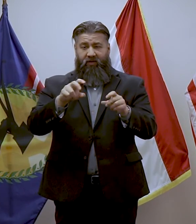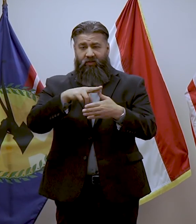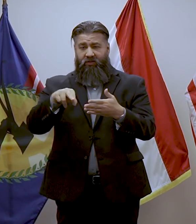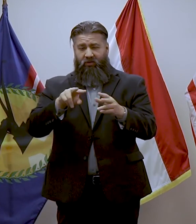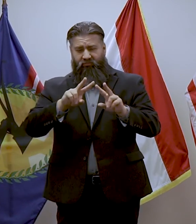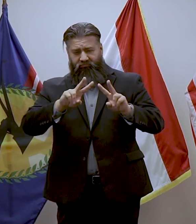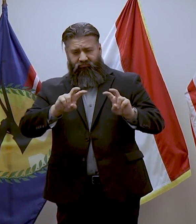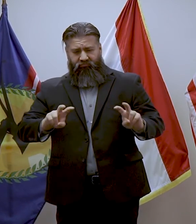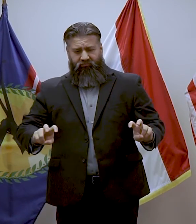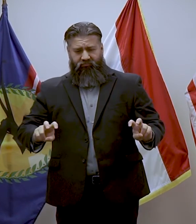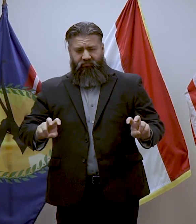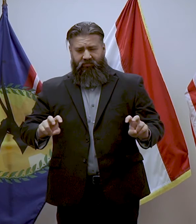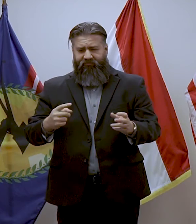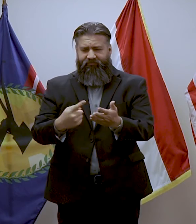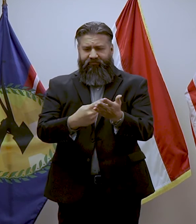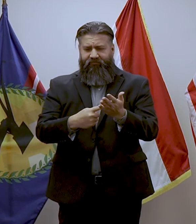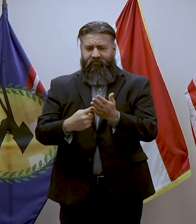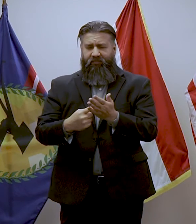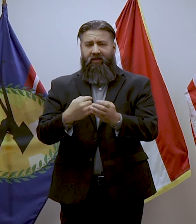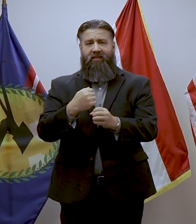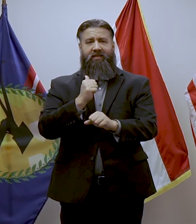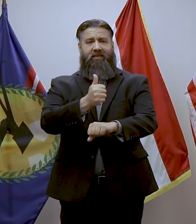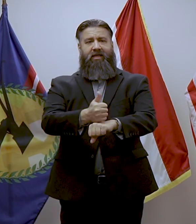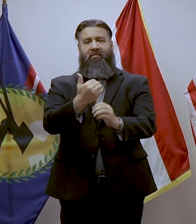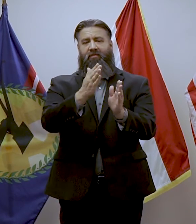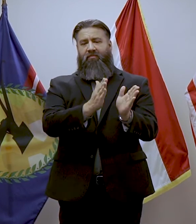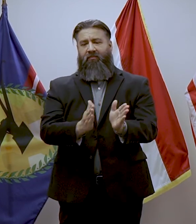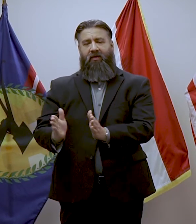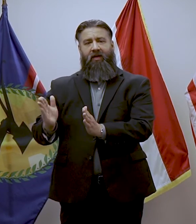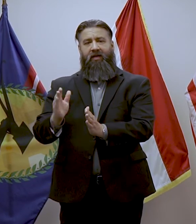and to put that together in a plan that county council would start with